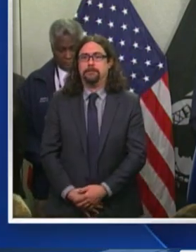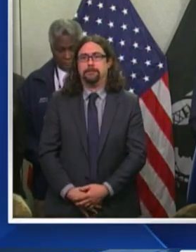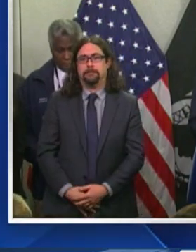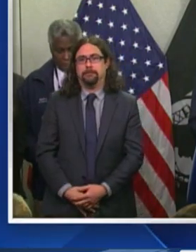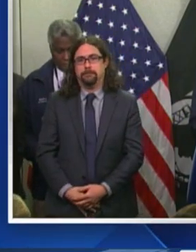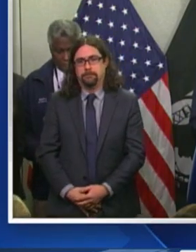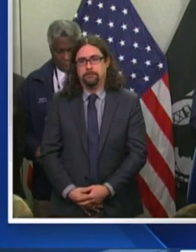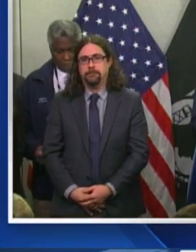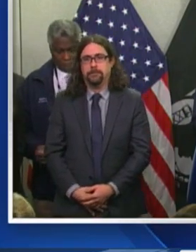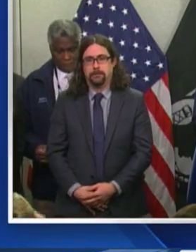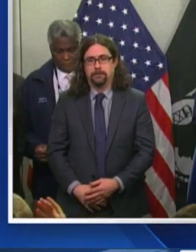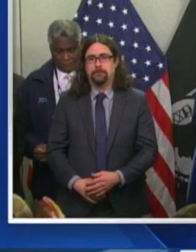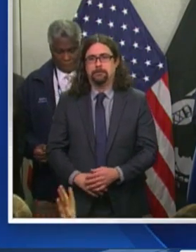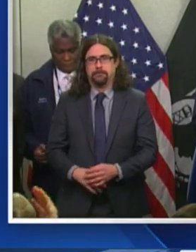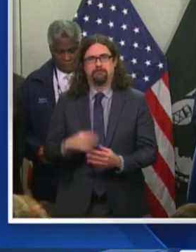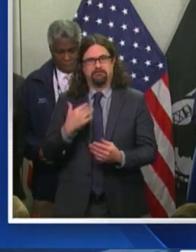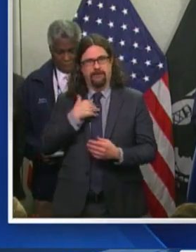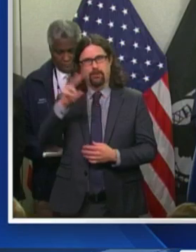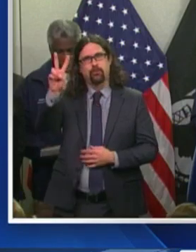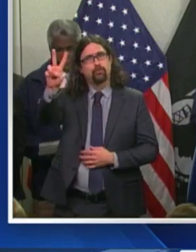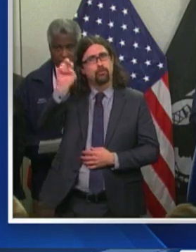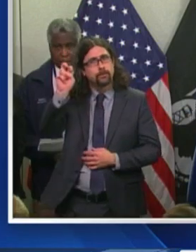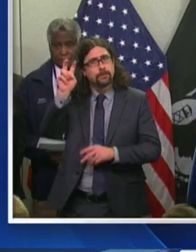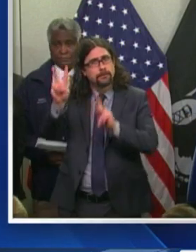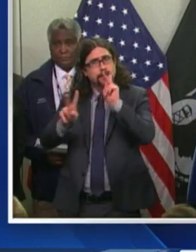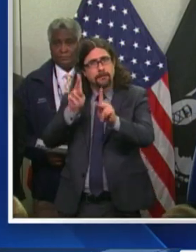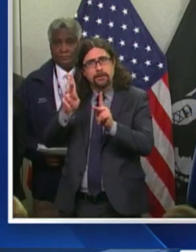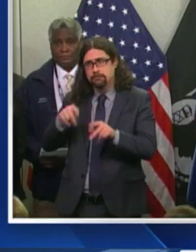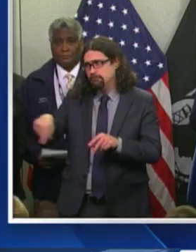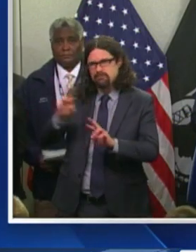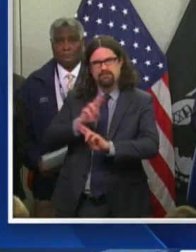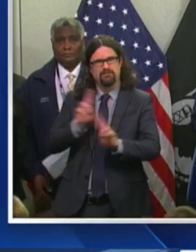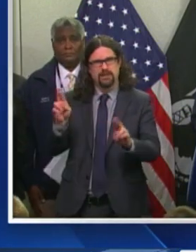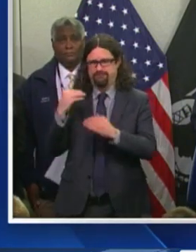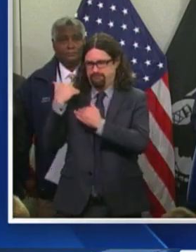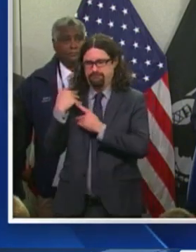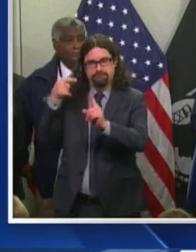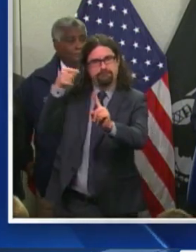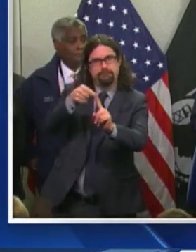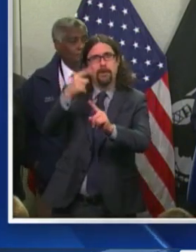THE CITY HAS A GROUP OF 200 ARBORISTS WHO WILL BE READY TO RESPOND TO ANY DOWNED TREES AND